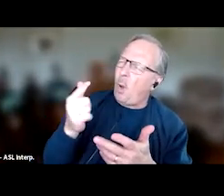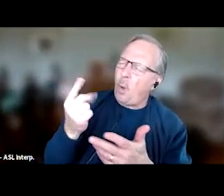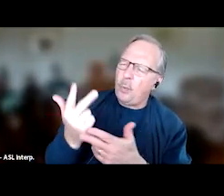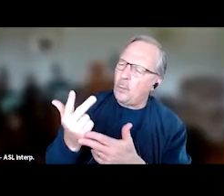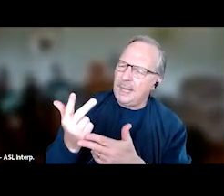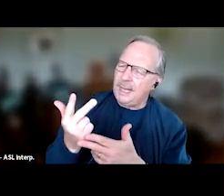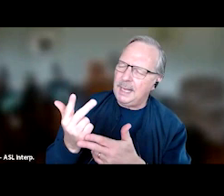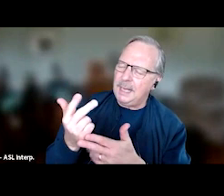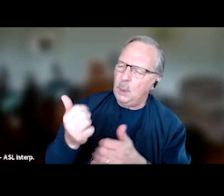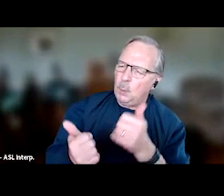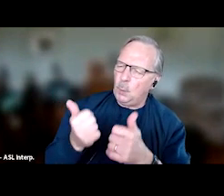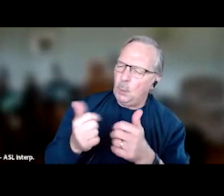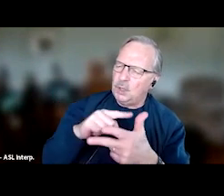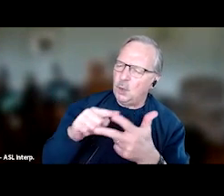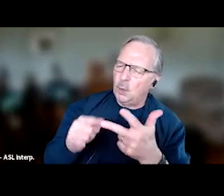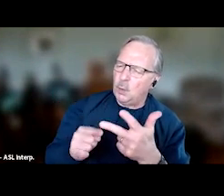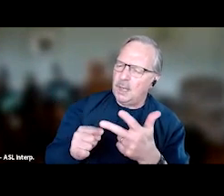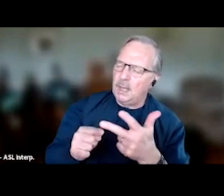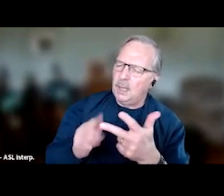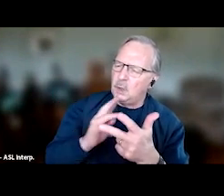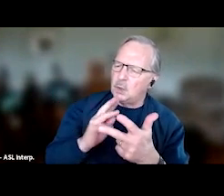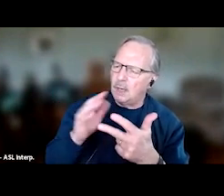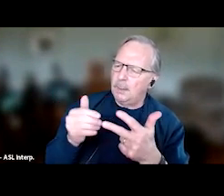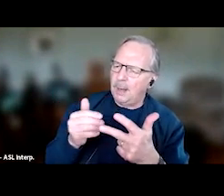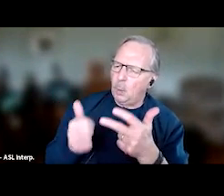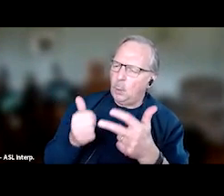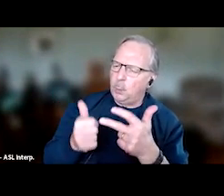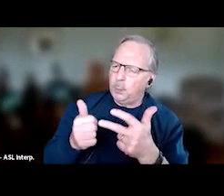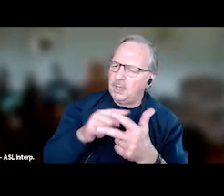which three are you talking about? If you could put that in the chat.